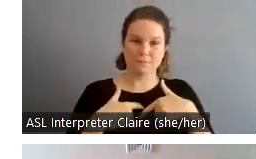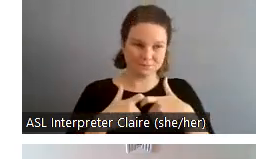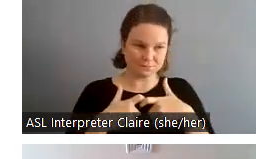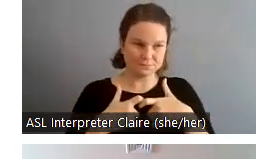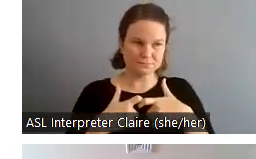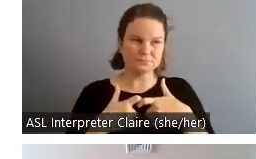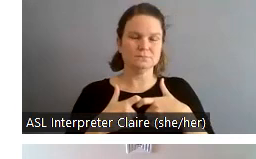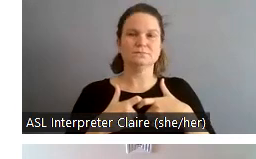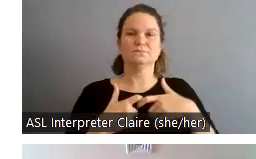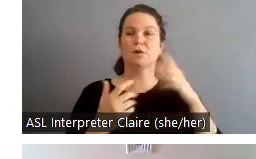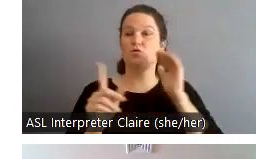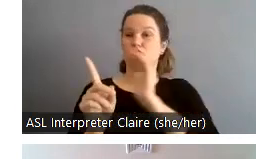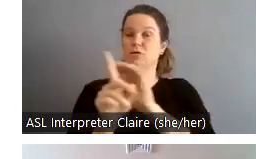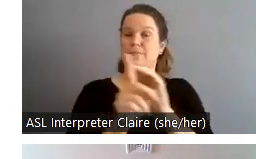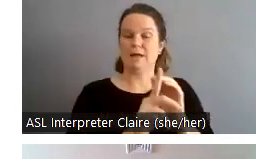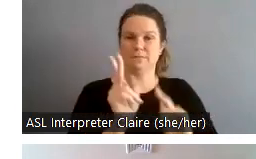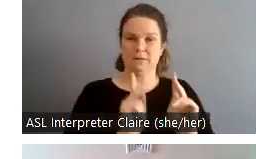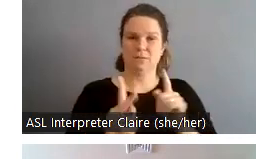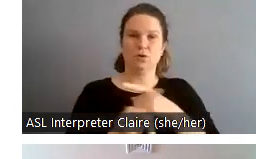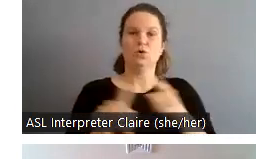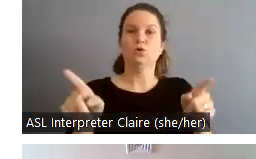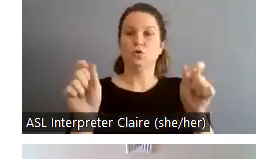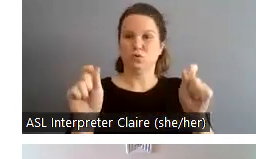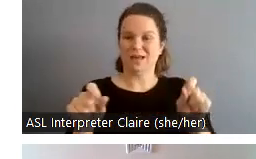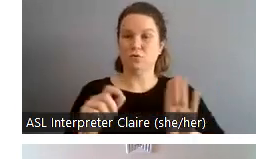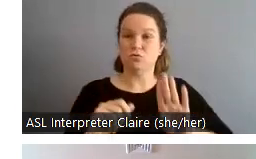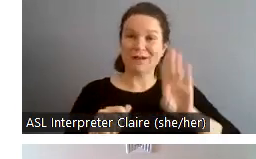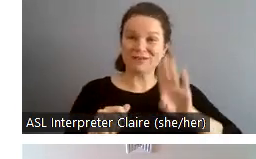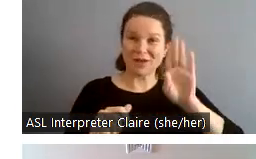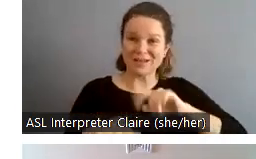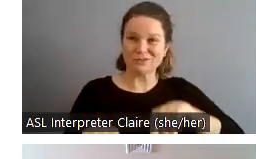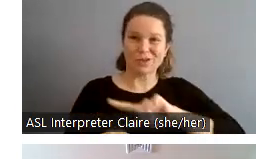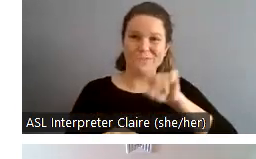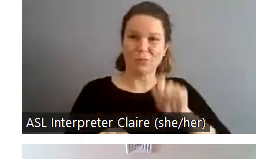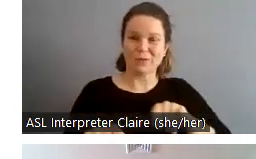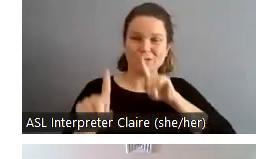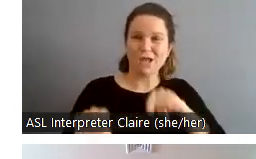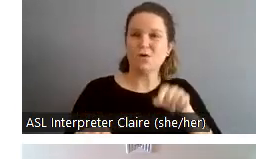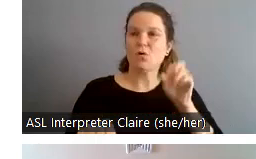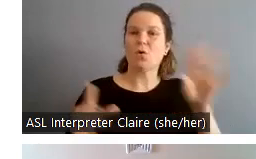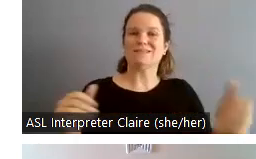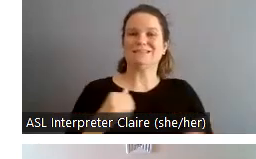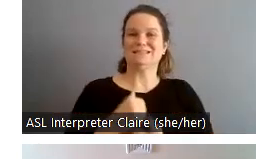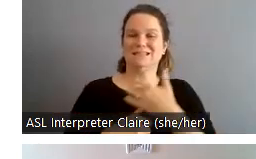remind people you can raise your hand during the Q and